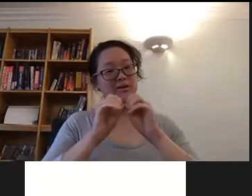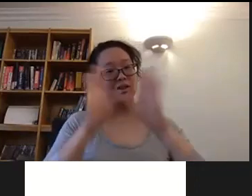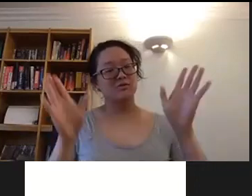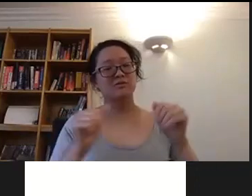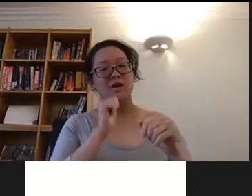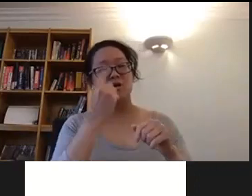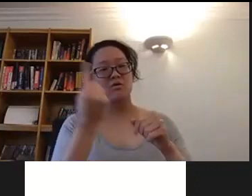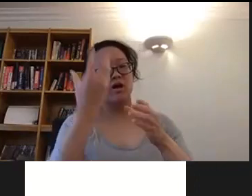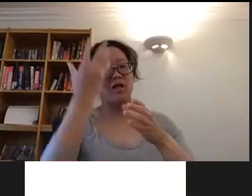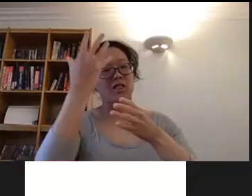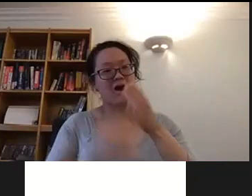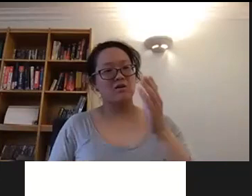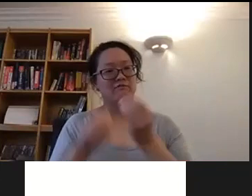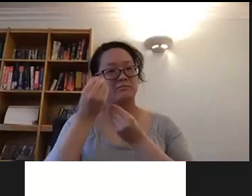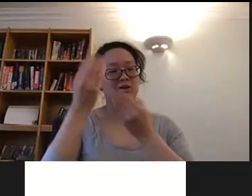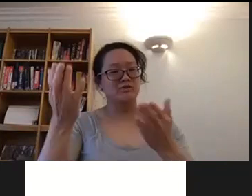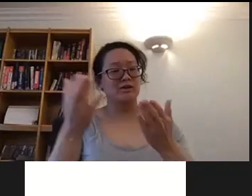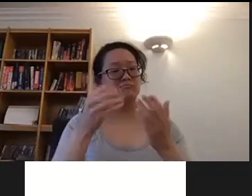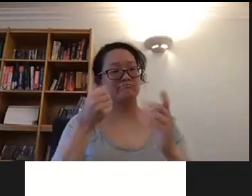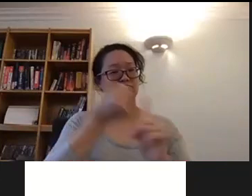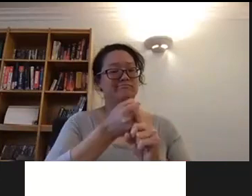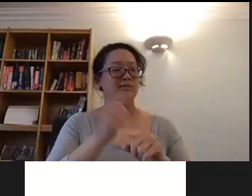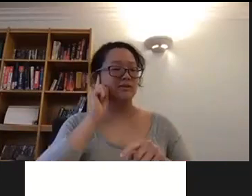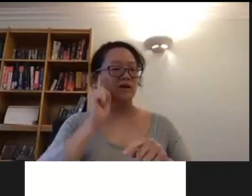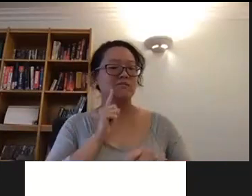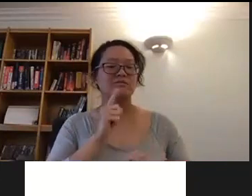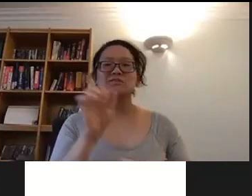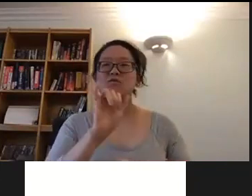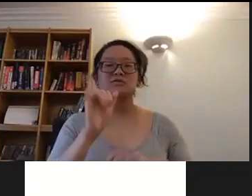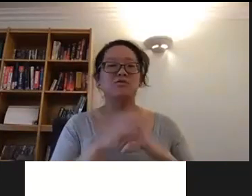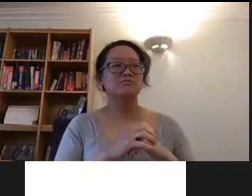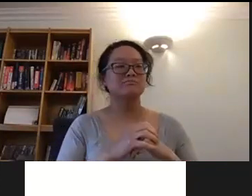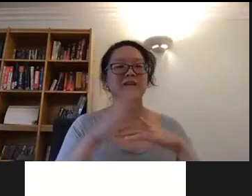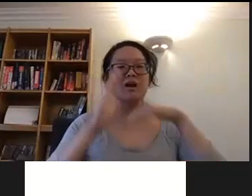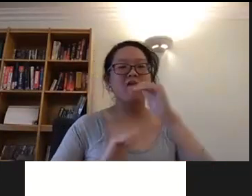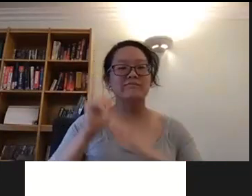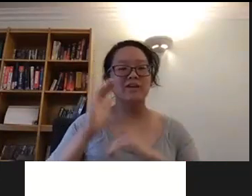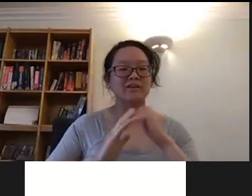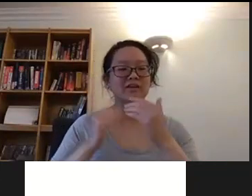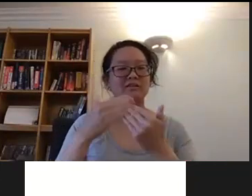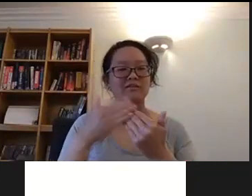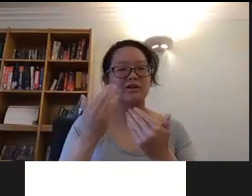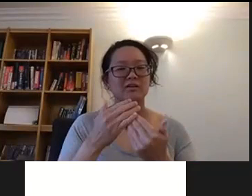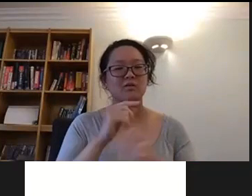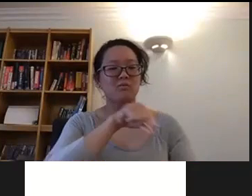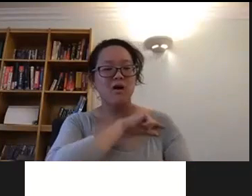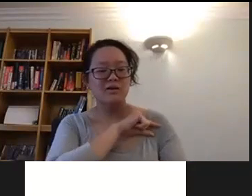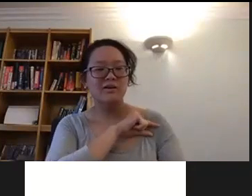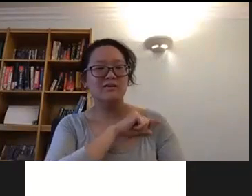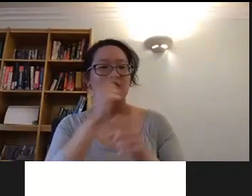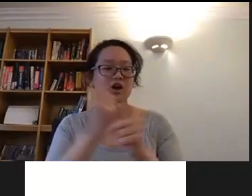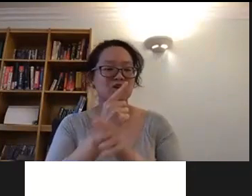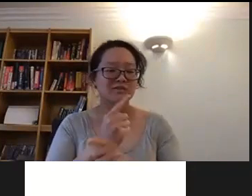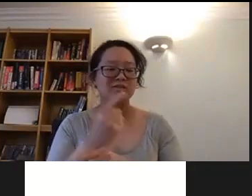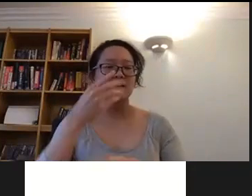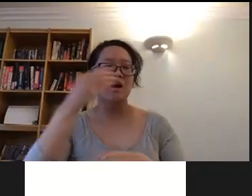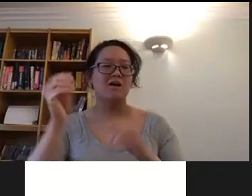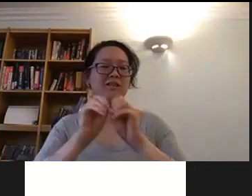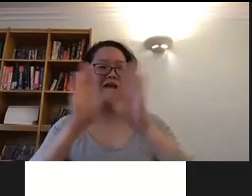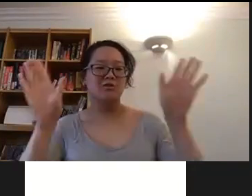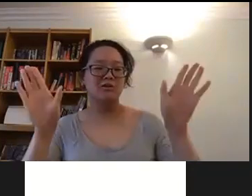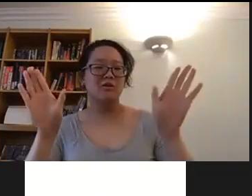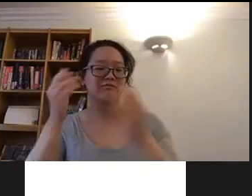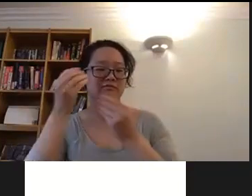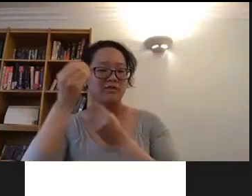And I wanted to clarify that, you know, it's also about comfort and ease and